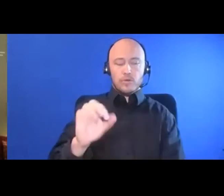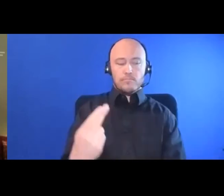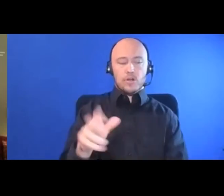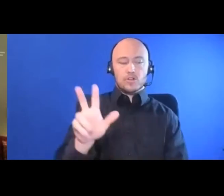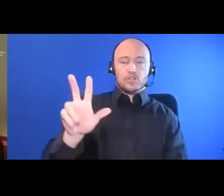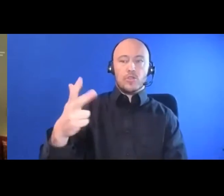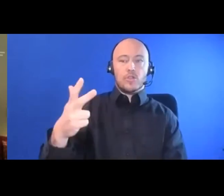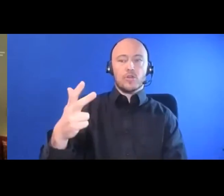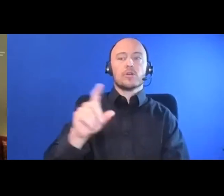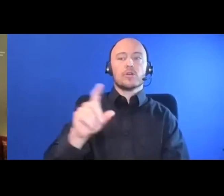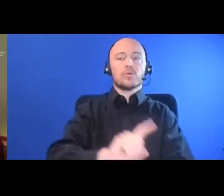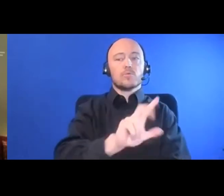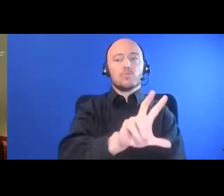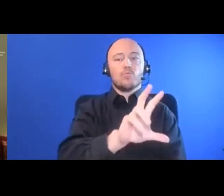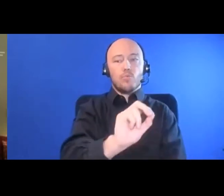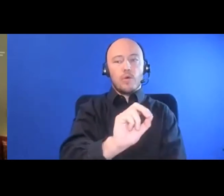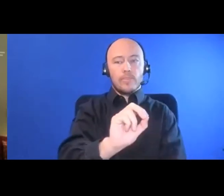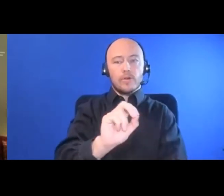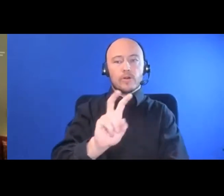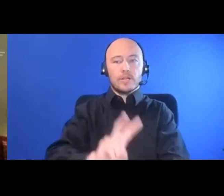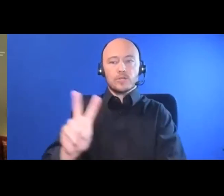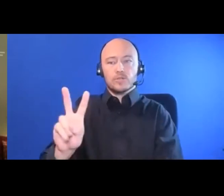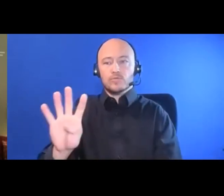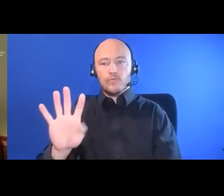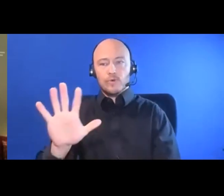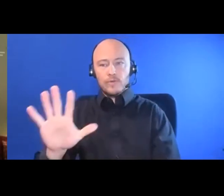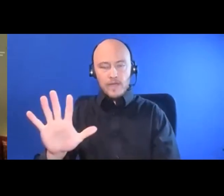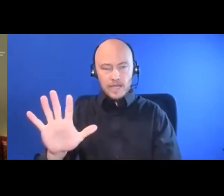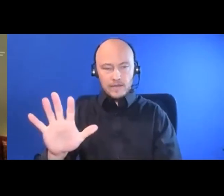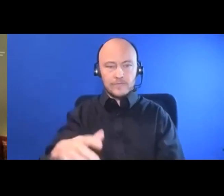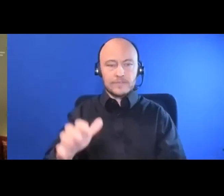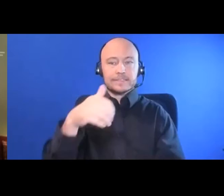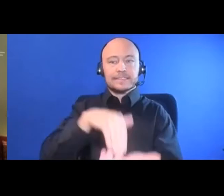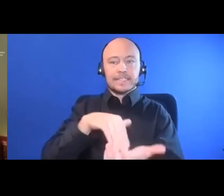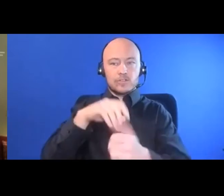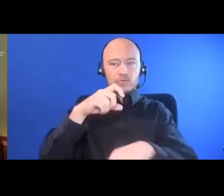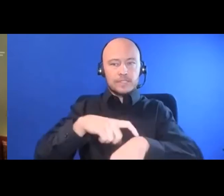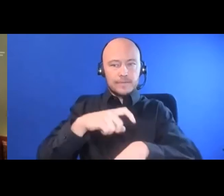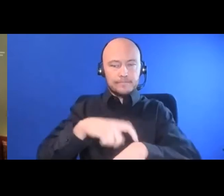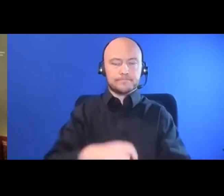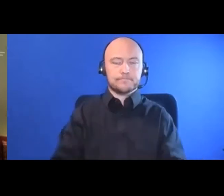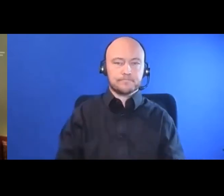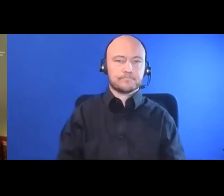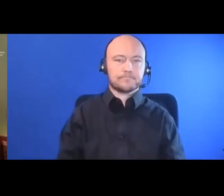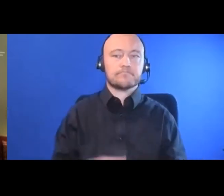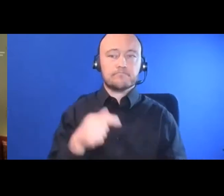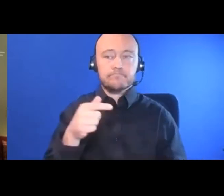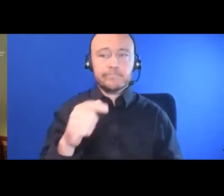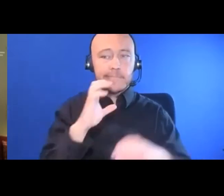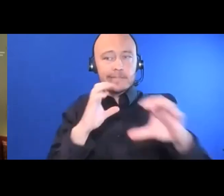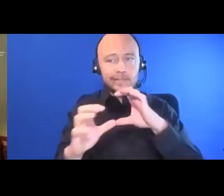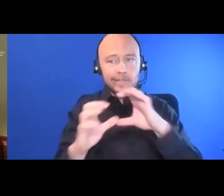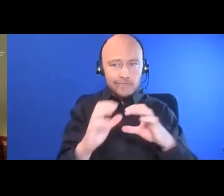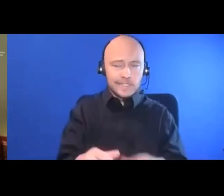from 1:30 p.m to 2:45 p.m central time. This conversation will be followed by a live Q&A